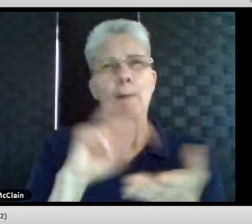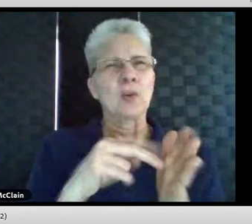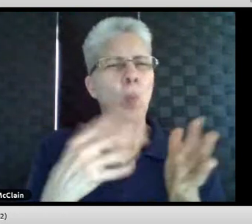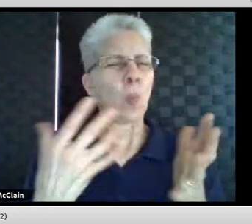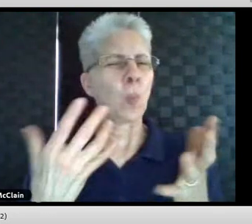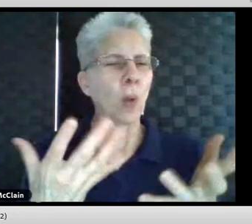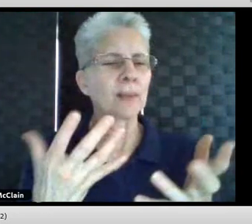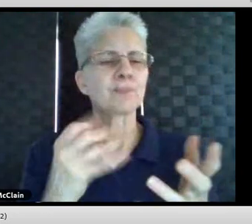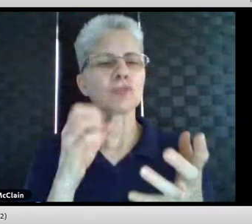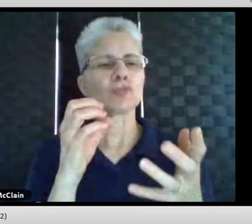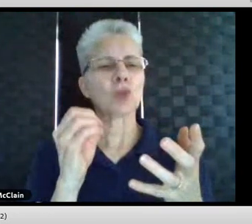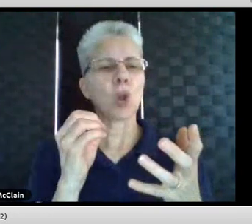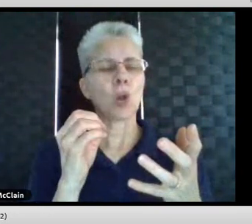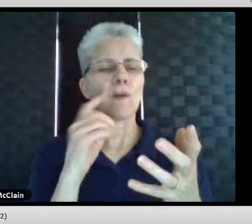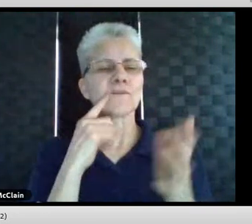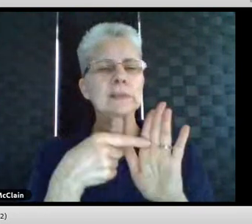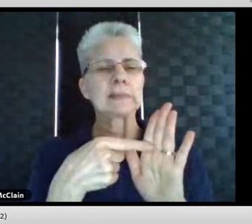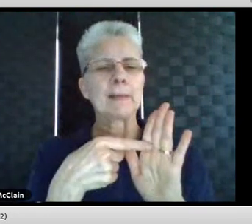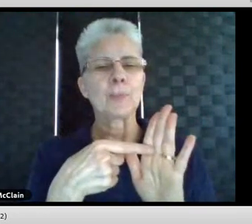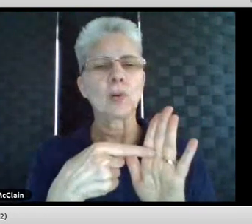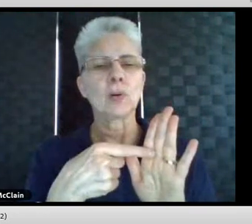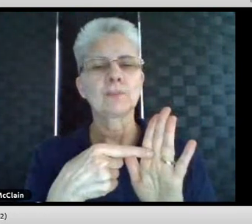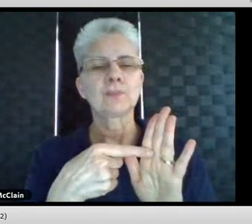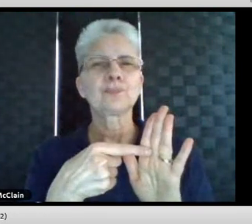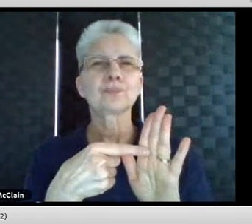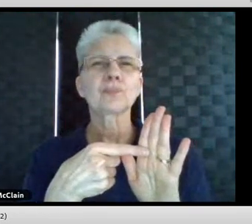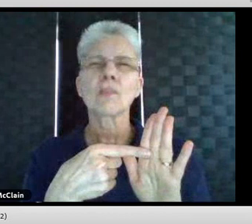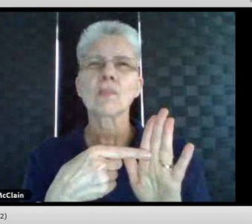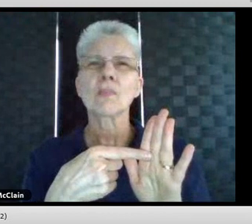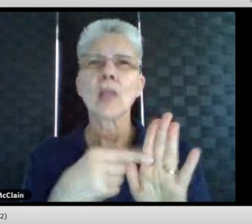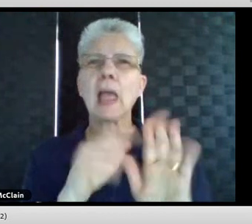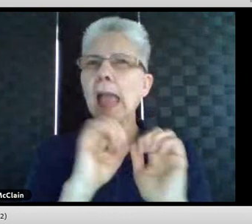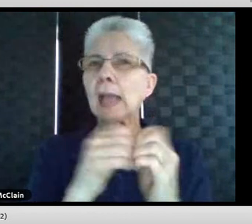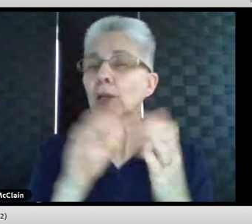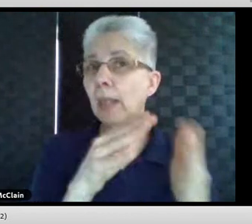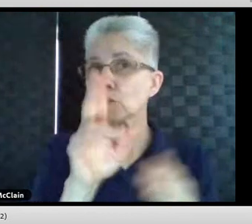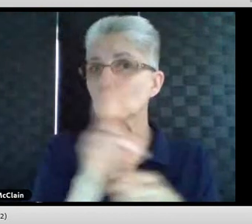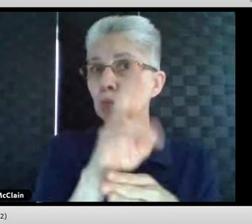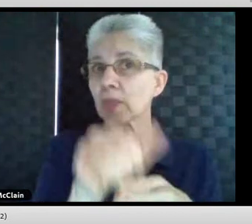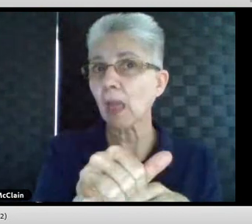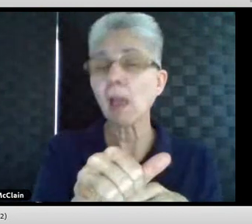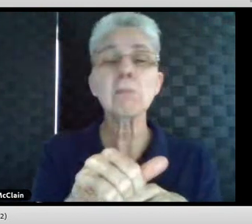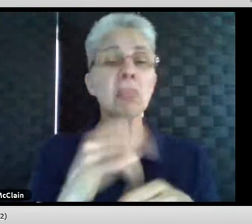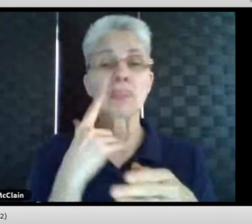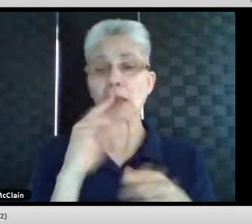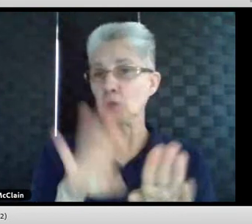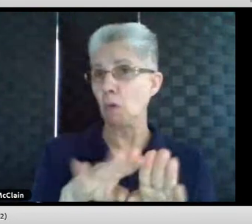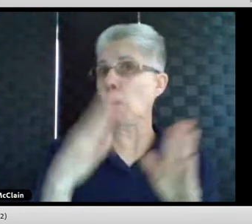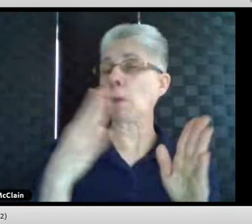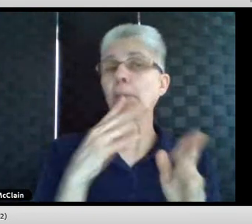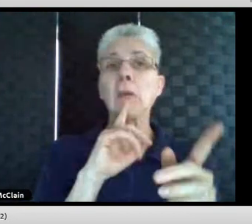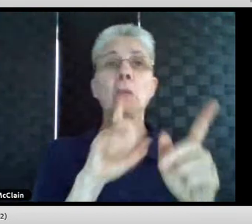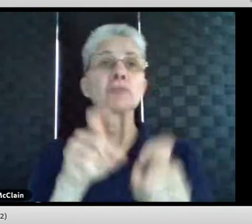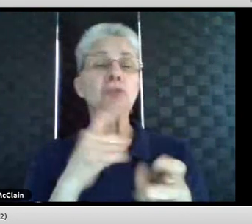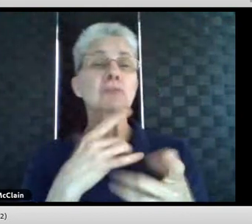So, for instance, like, a neutral question would be, "How do you plan to use that?" Sounds real open, you know, caring, instead of,